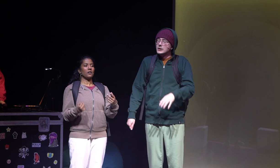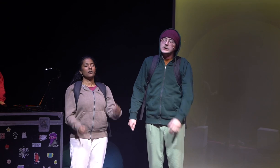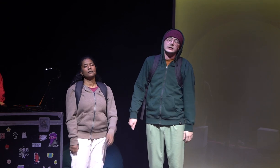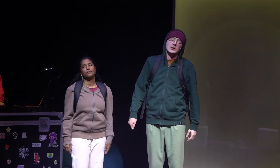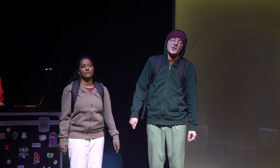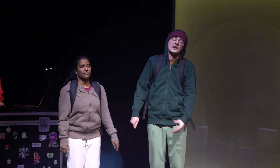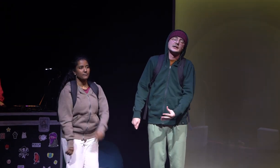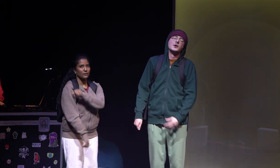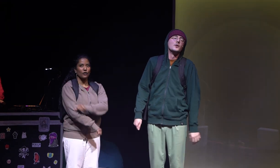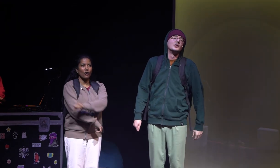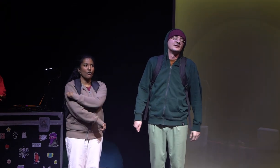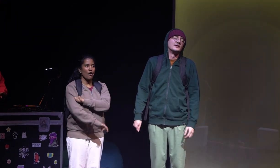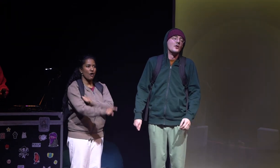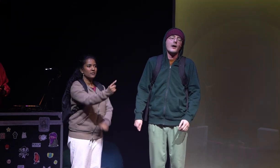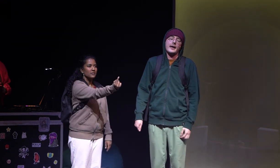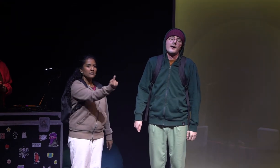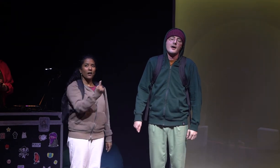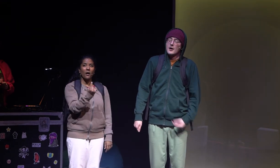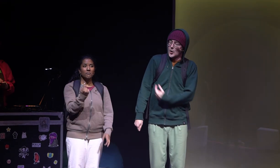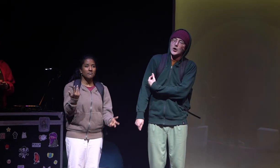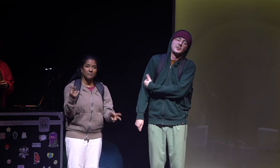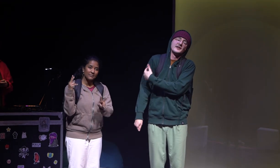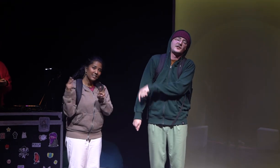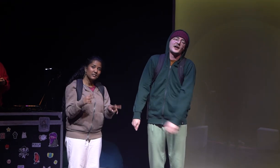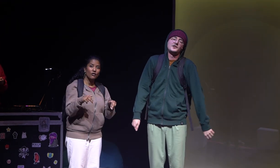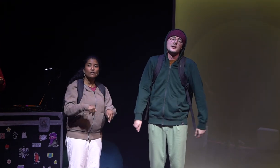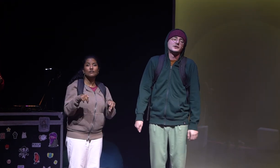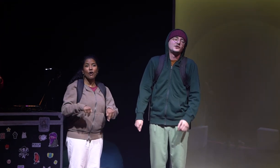But then I get caught in the doorway by a couple of NHS workers